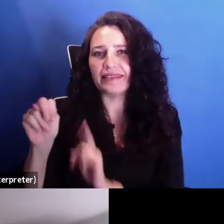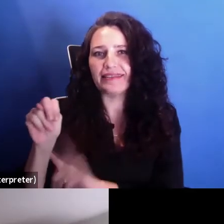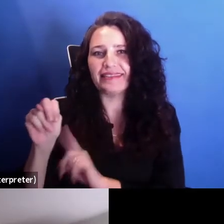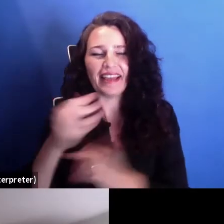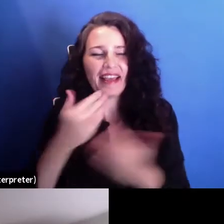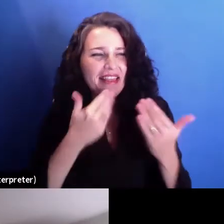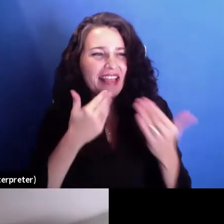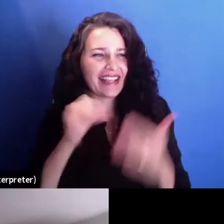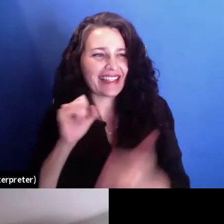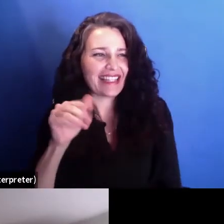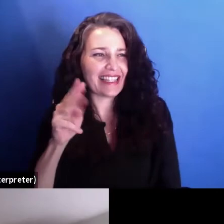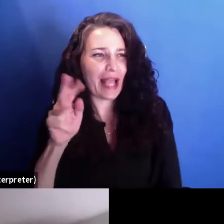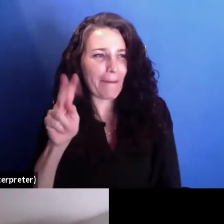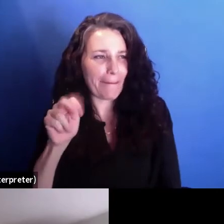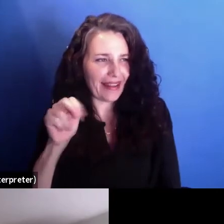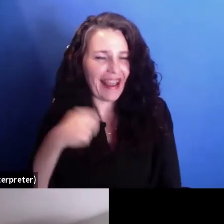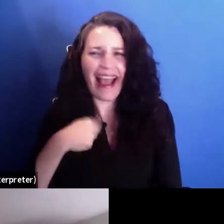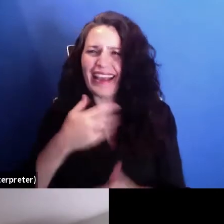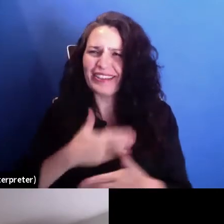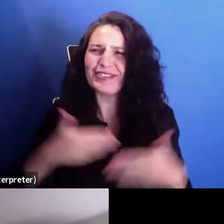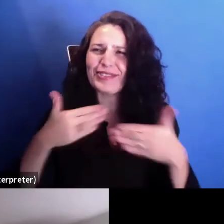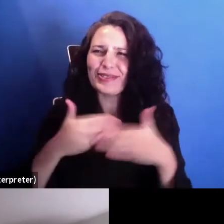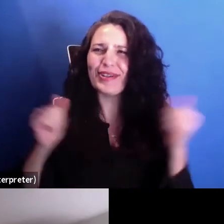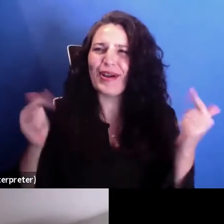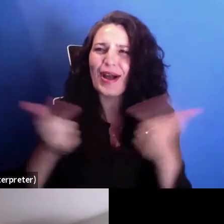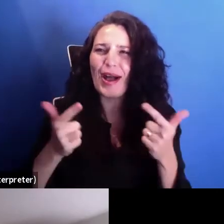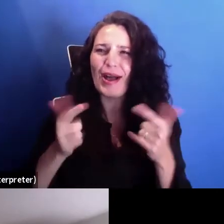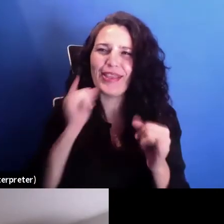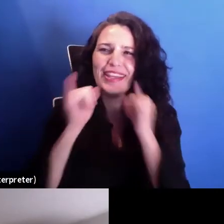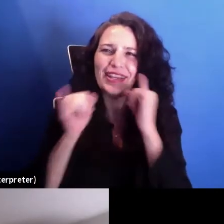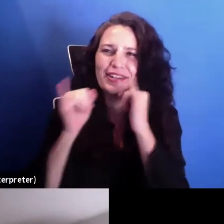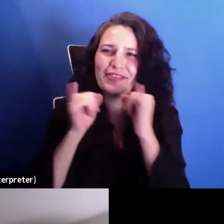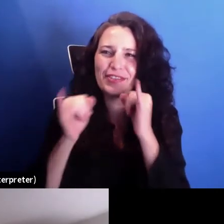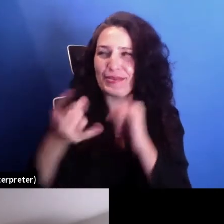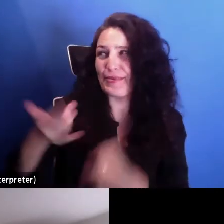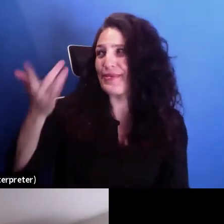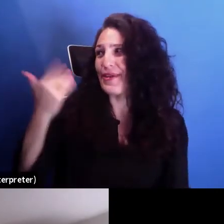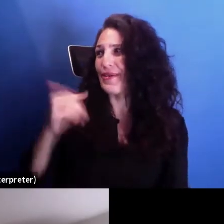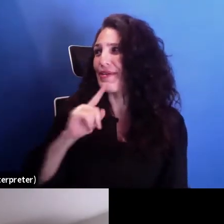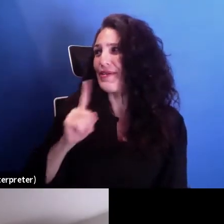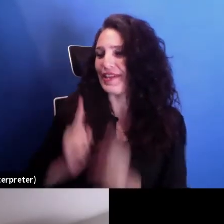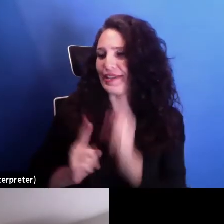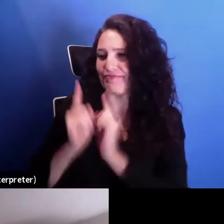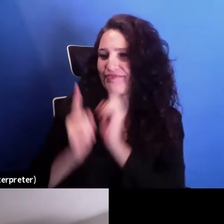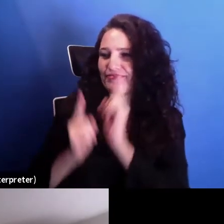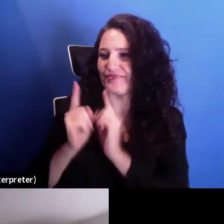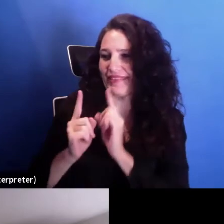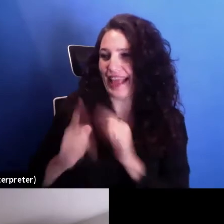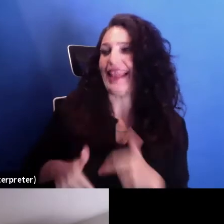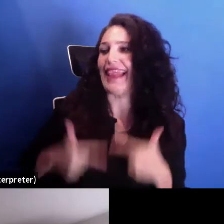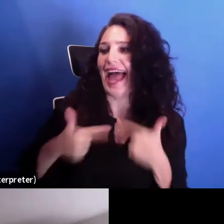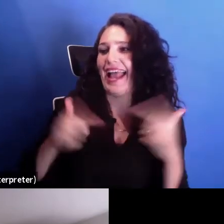I always did when they were live at the Landmark. And they're strange in this Zoom context